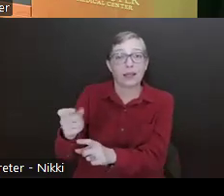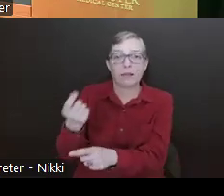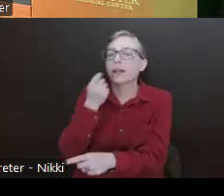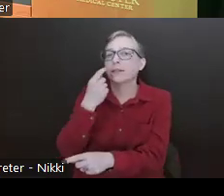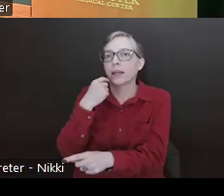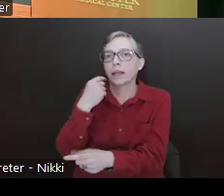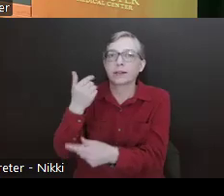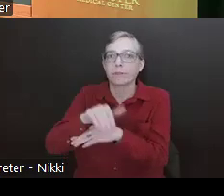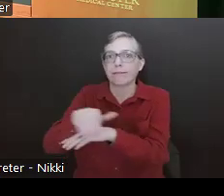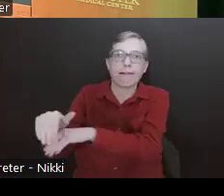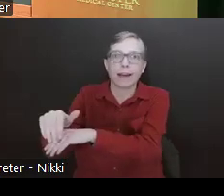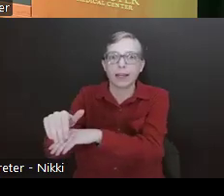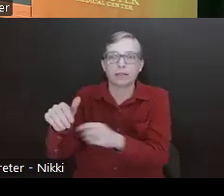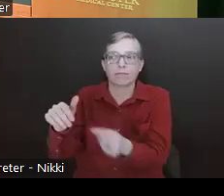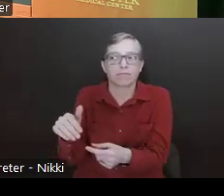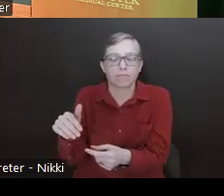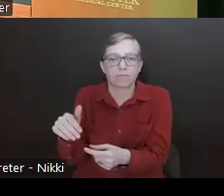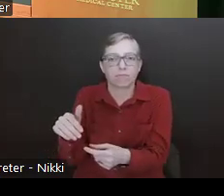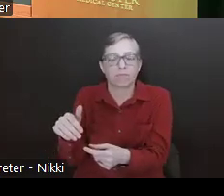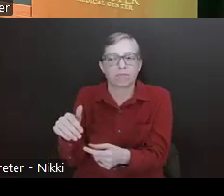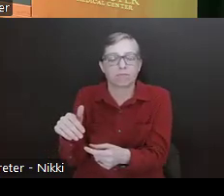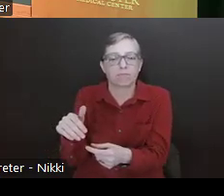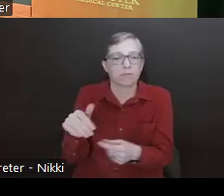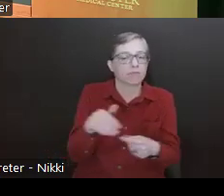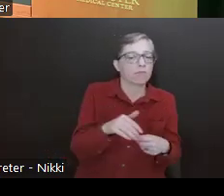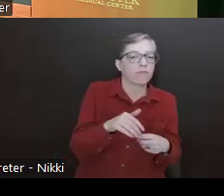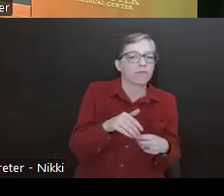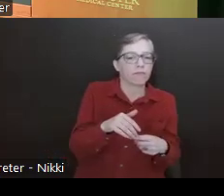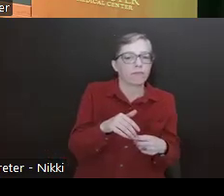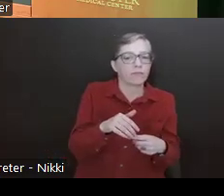like the the answer is probably to to move their medication their diuretic to the morning